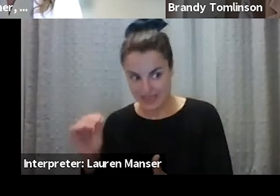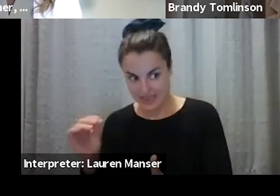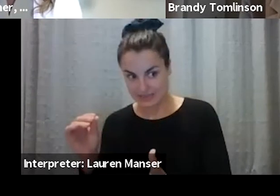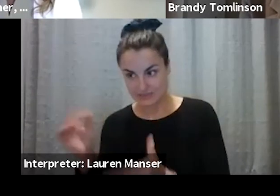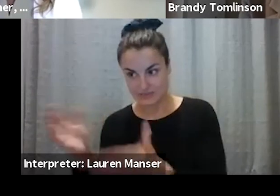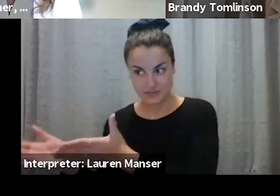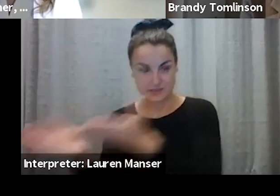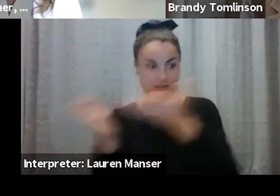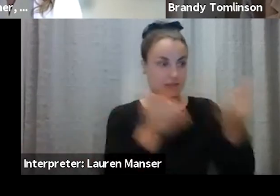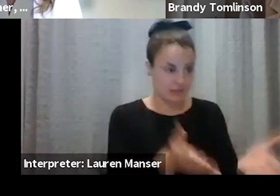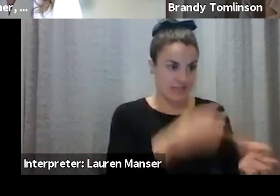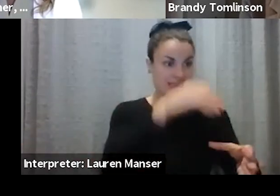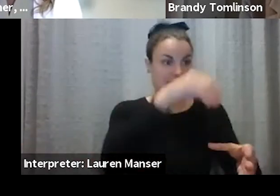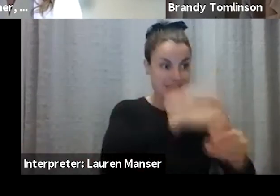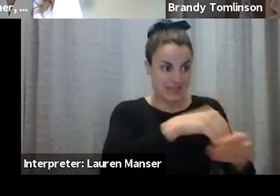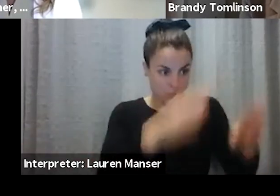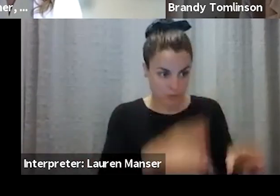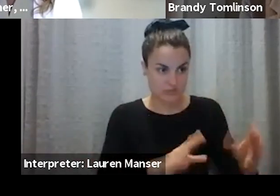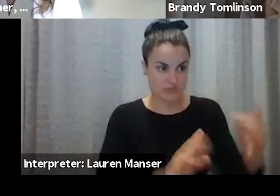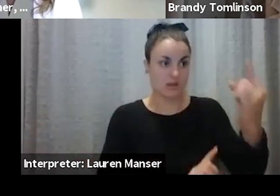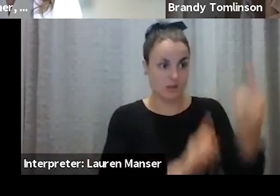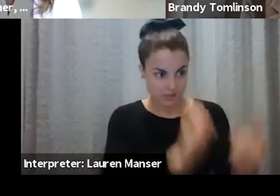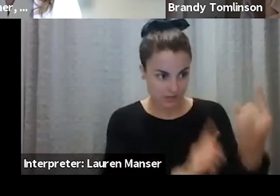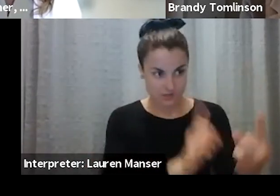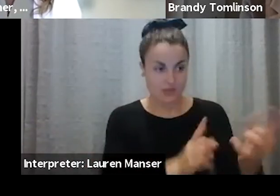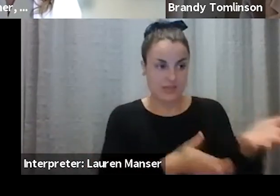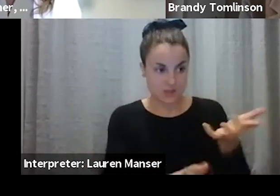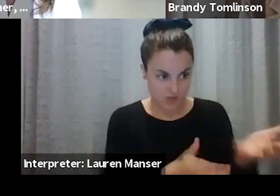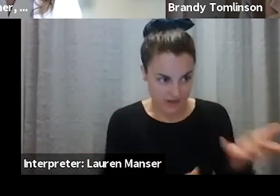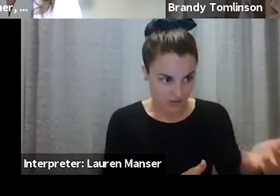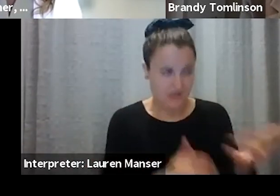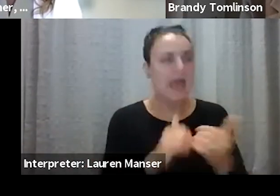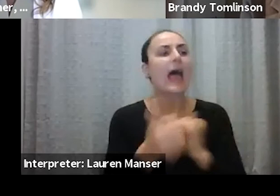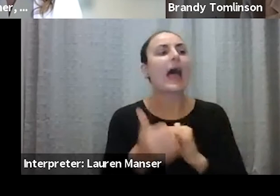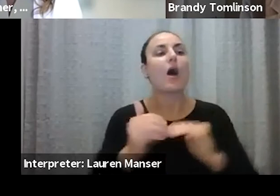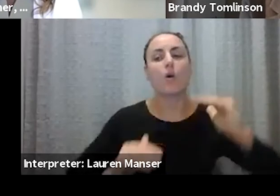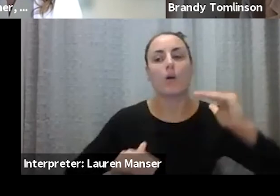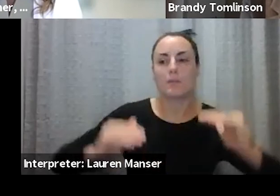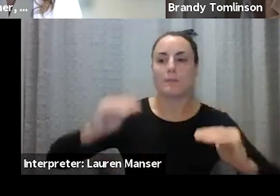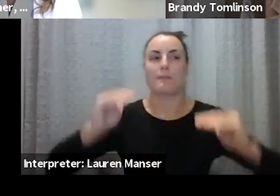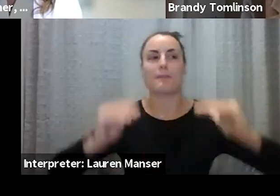and keeping those two things at a level that works for people who wanna take advantage